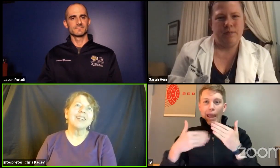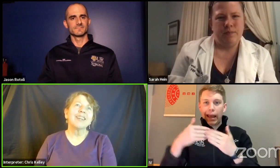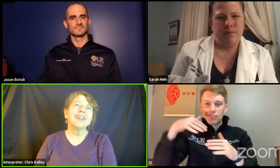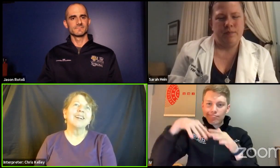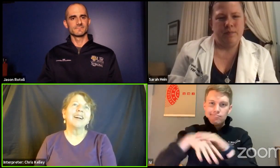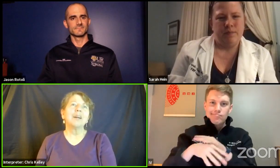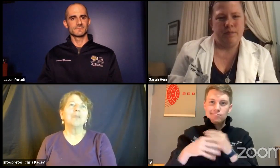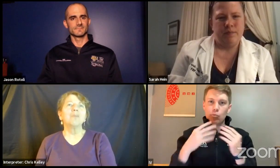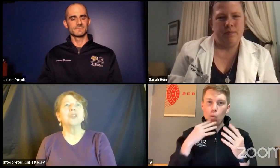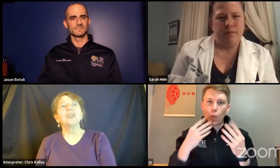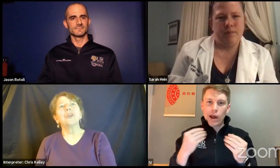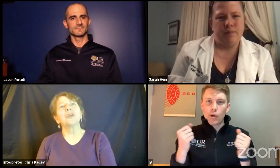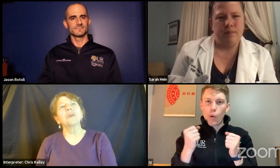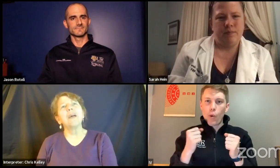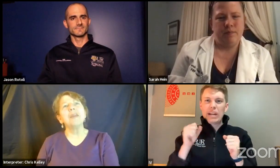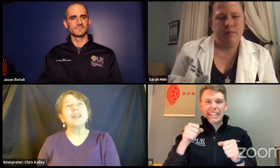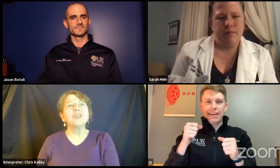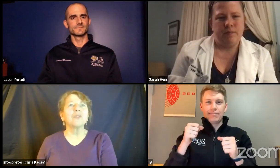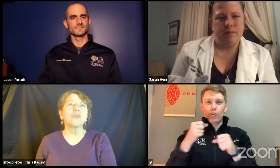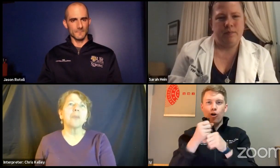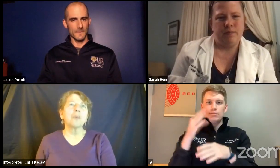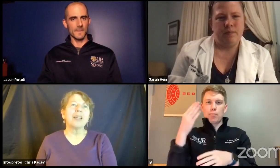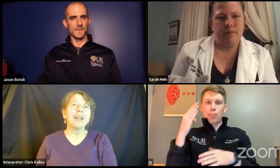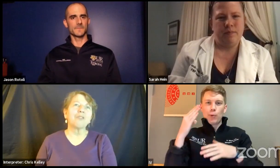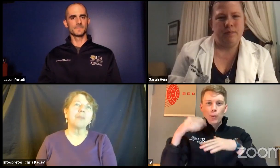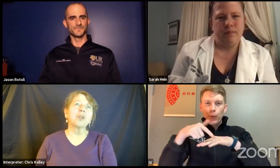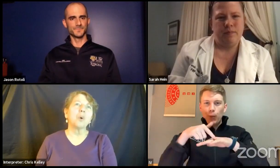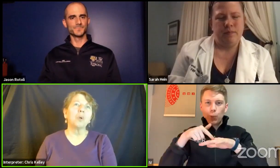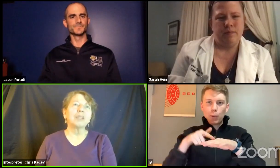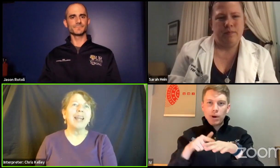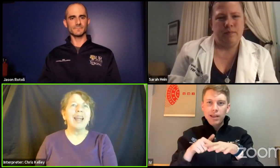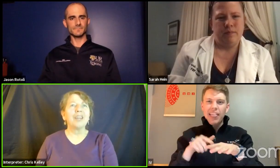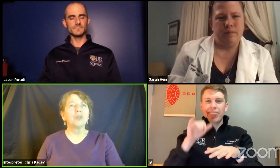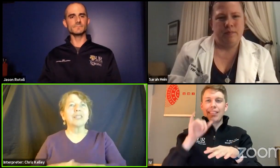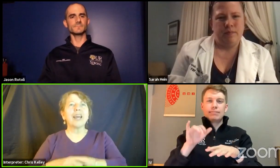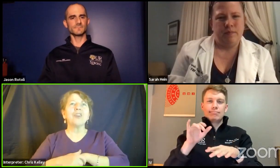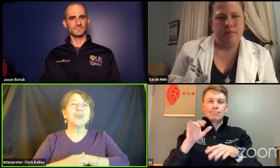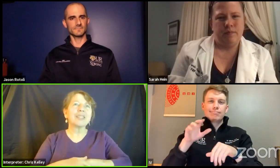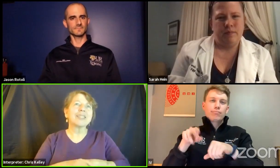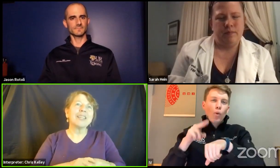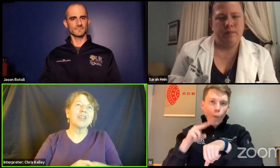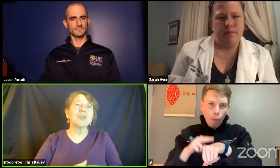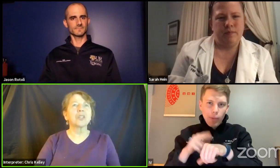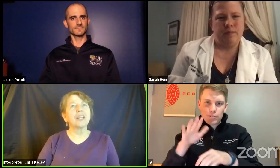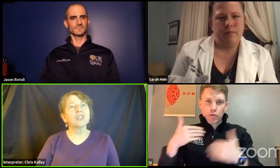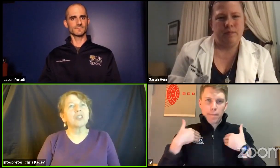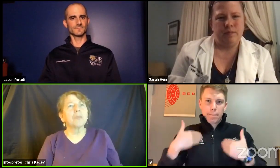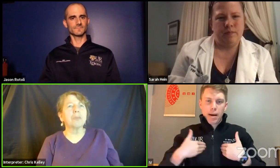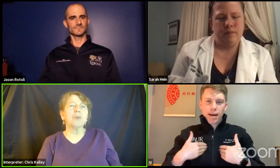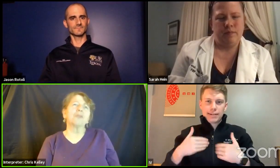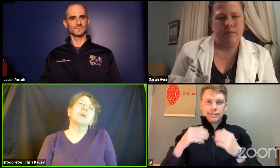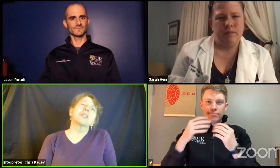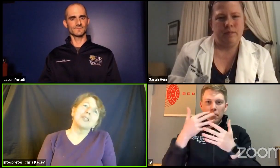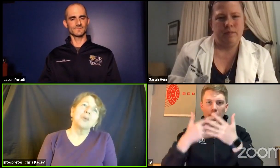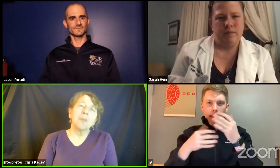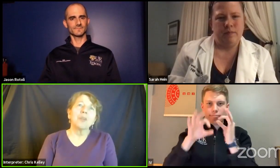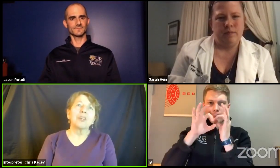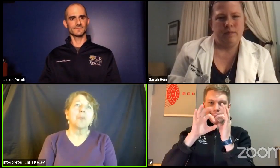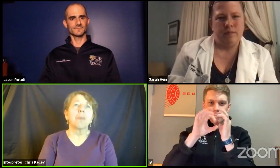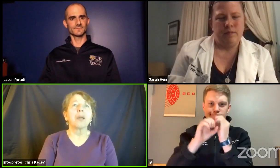If you notice fingernails are blue, lips are blue, getting a blue hue to them, it means the oxygen level is plummet. It's